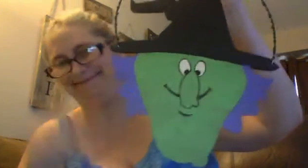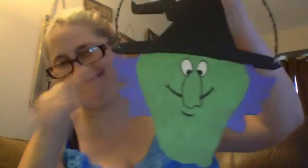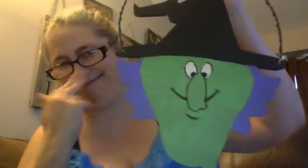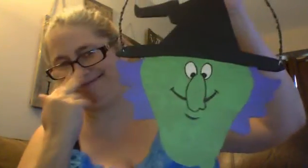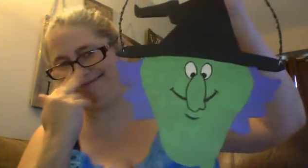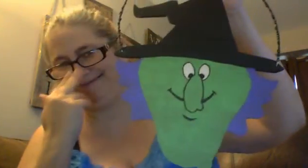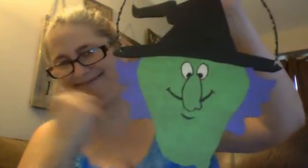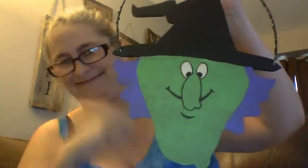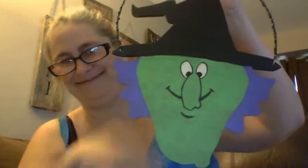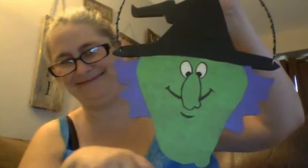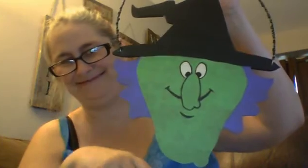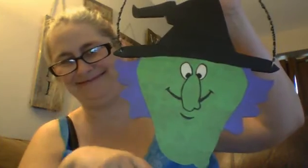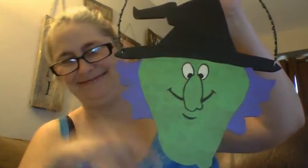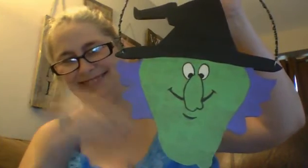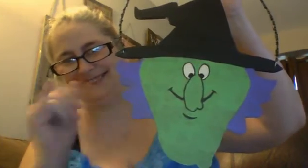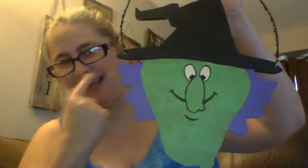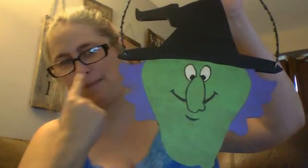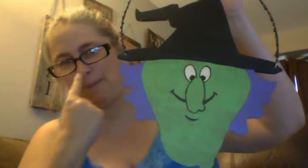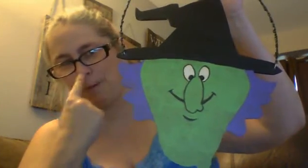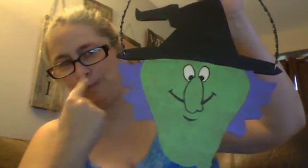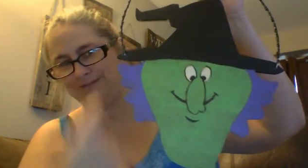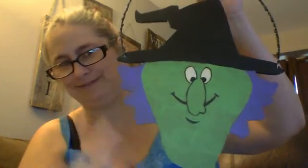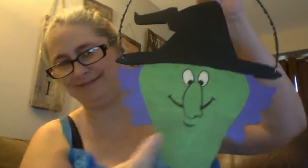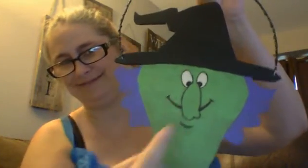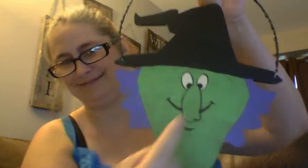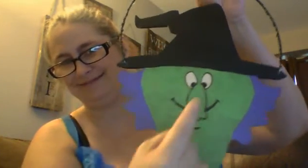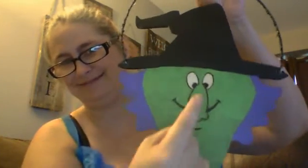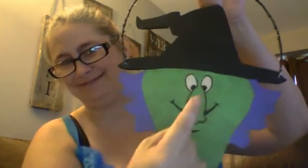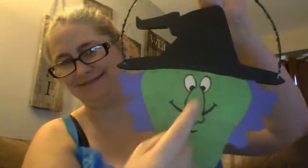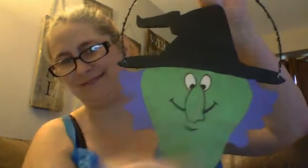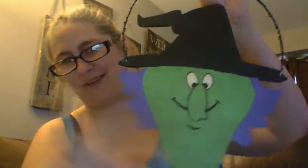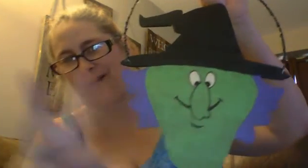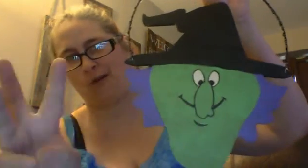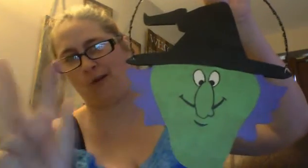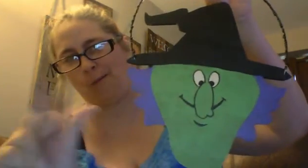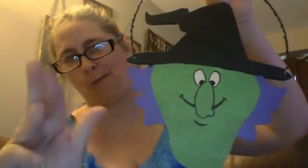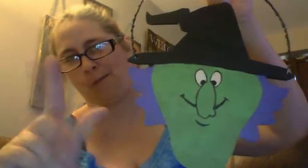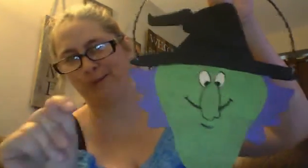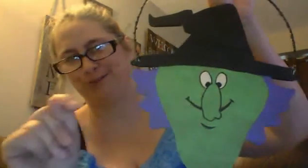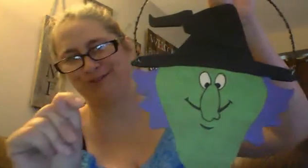(funny) Same as nose too. WART NOSE!